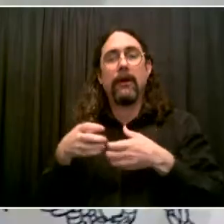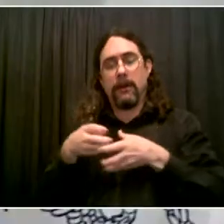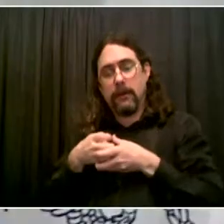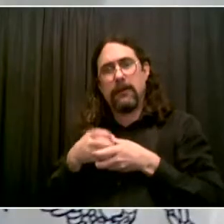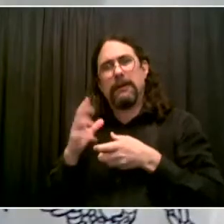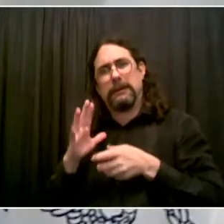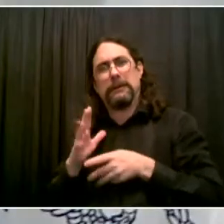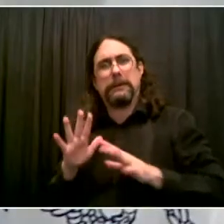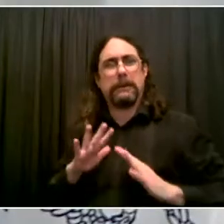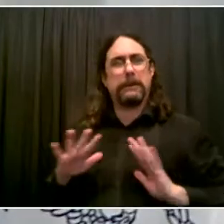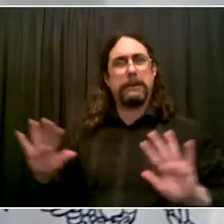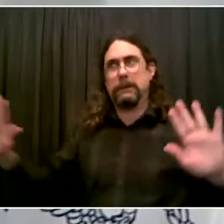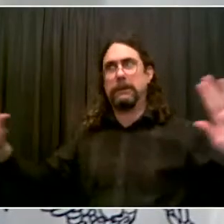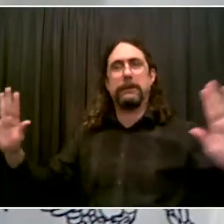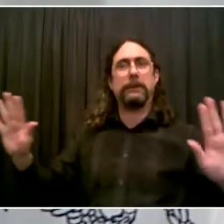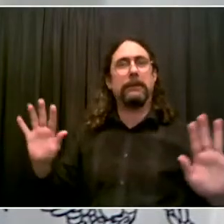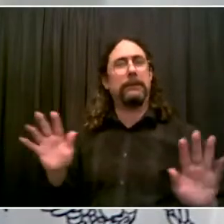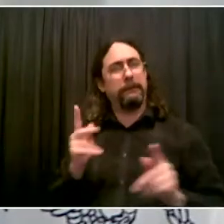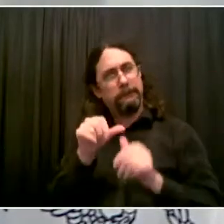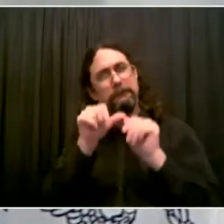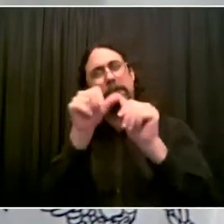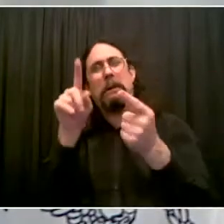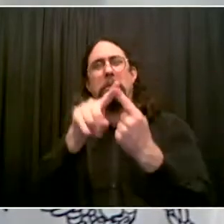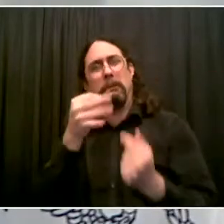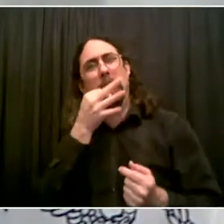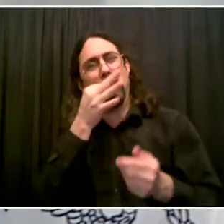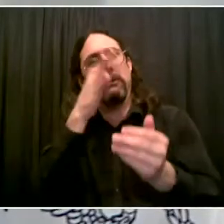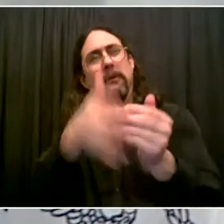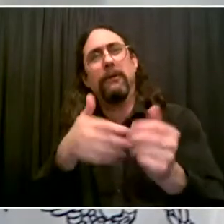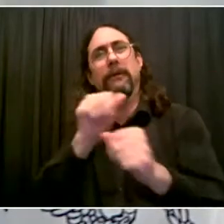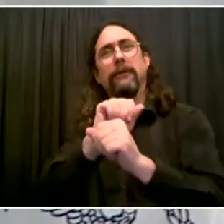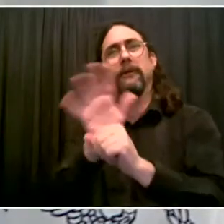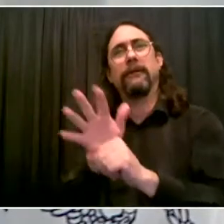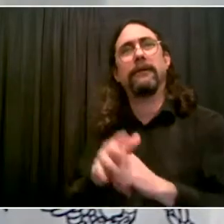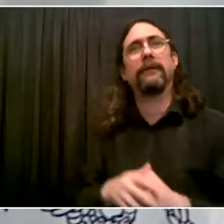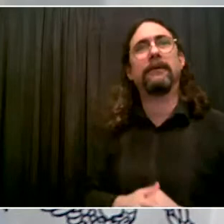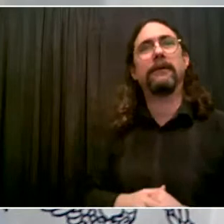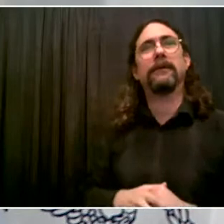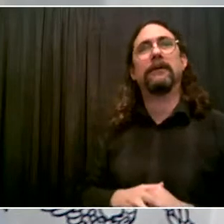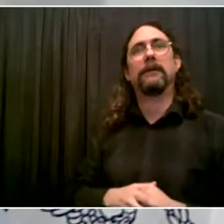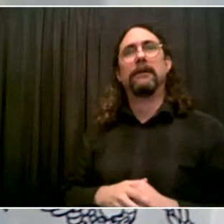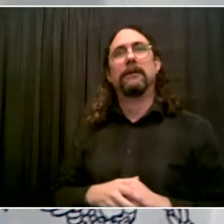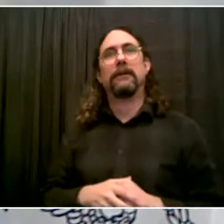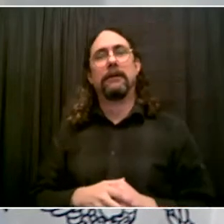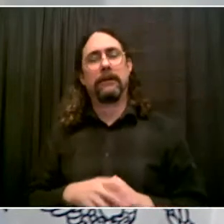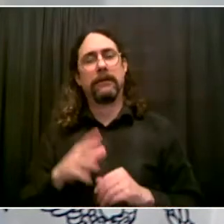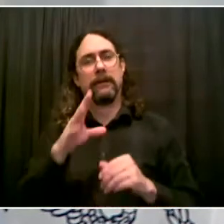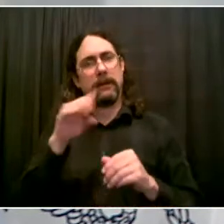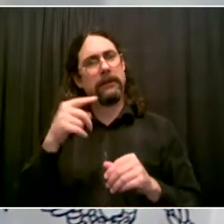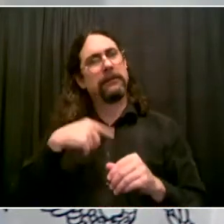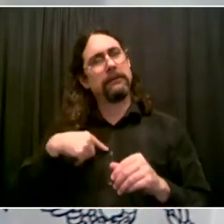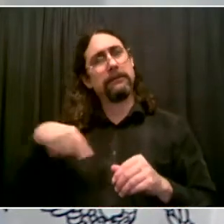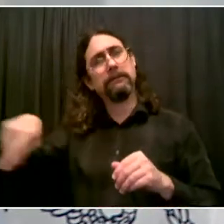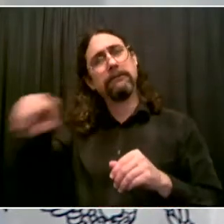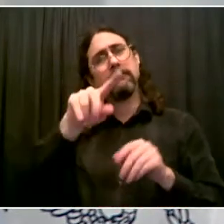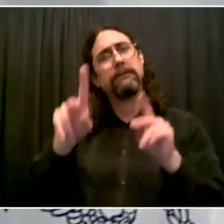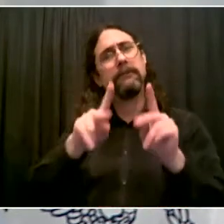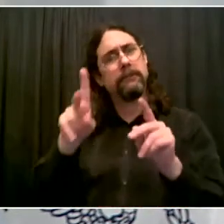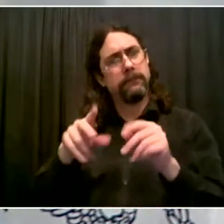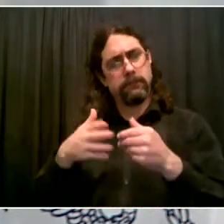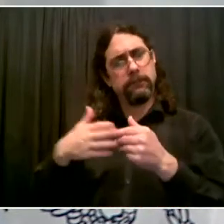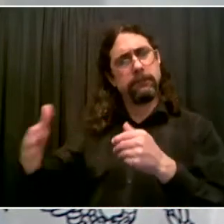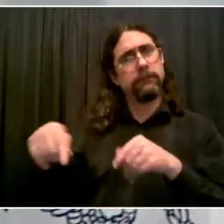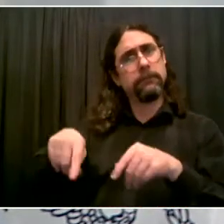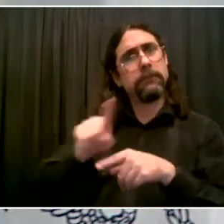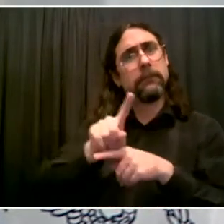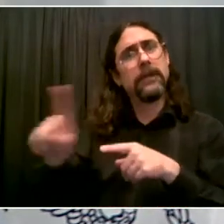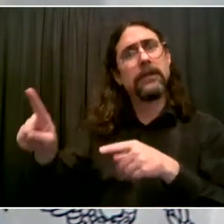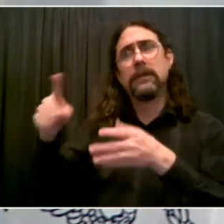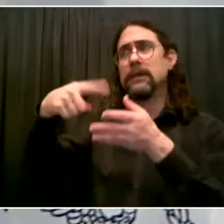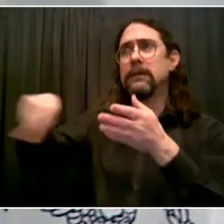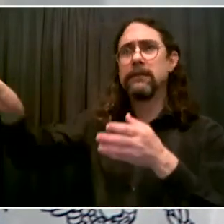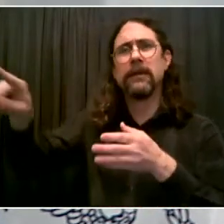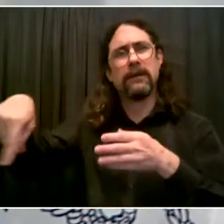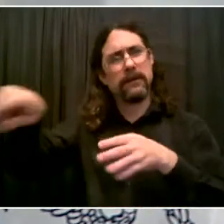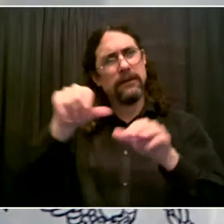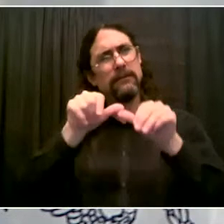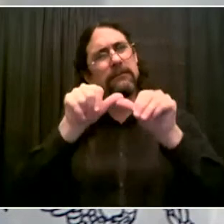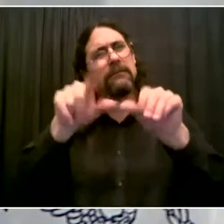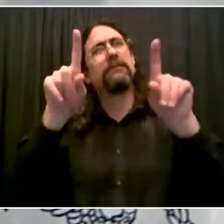ETSAFFY AS WELL.